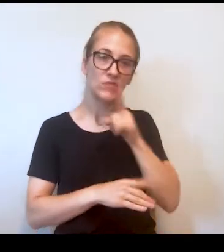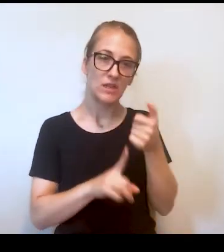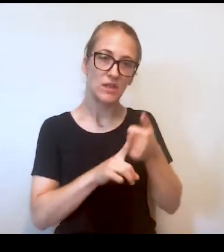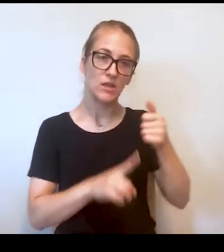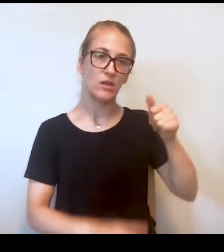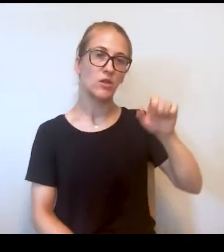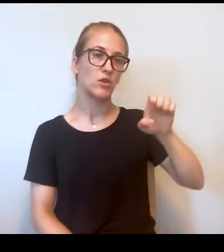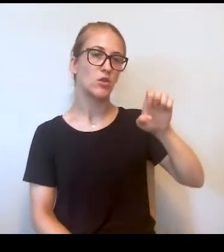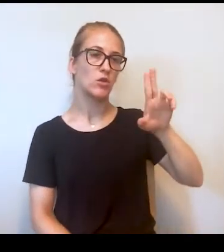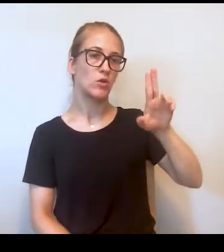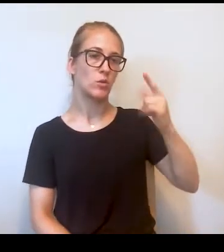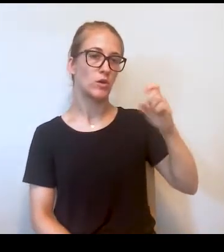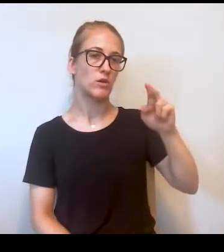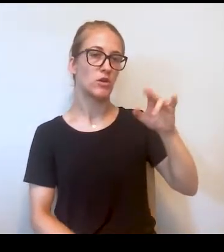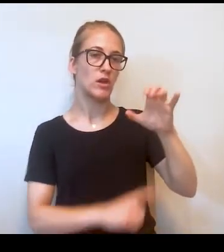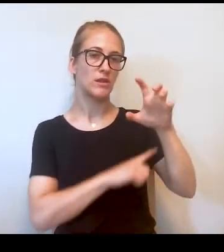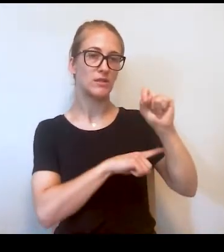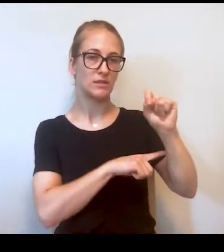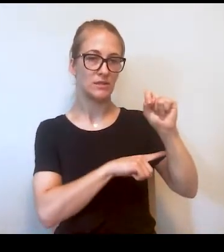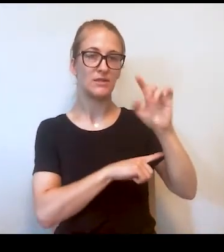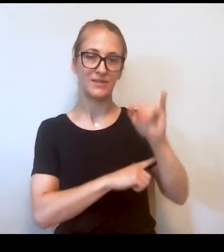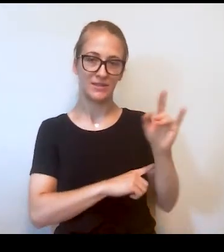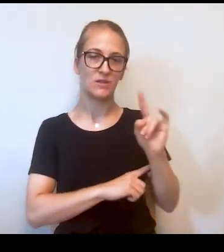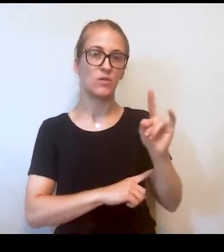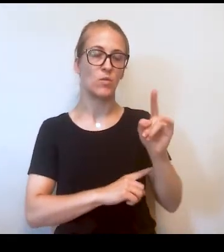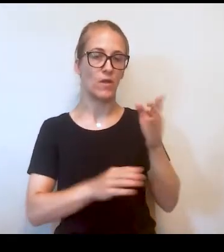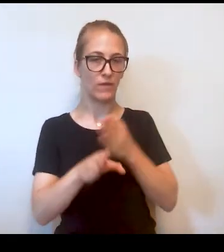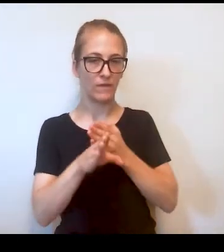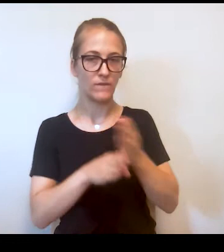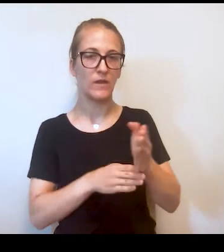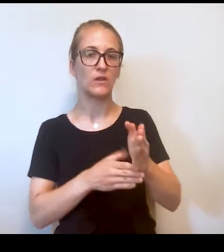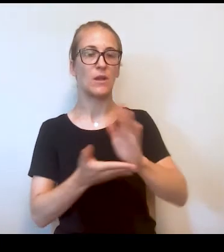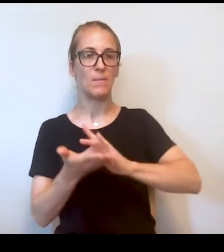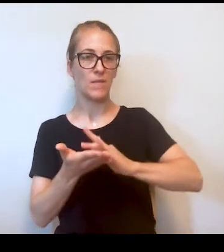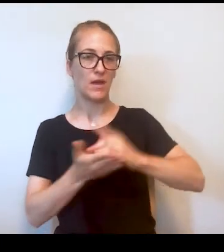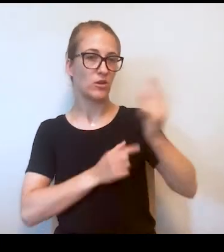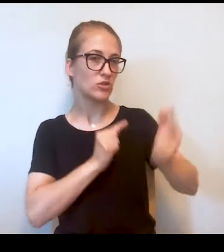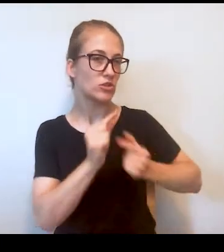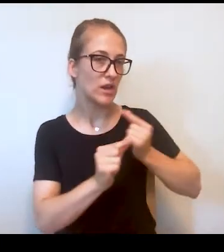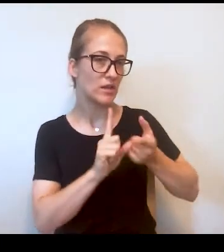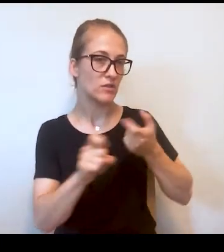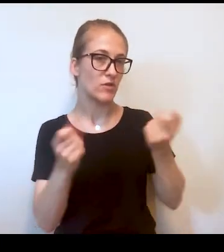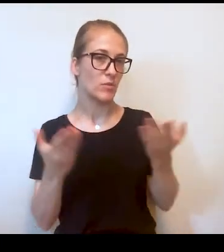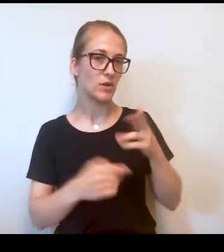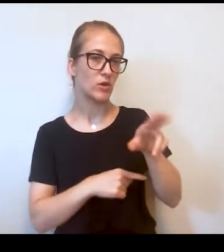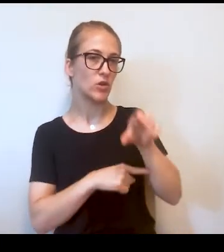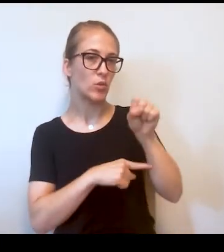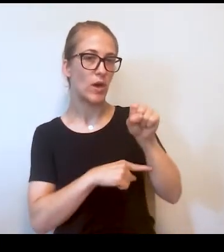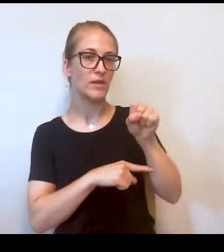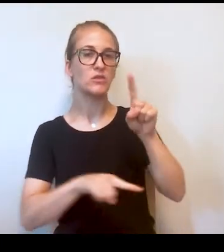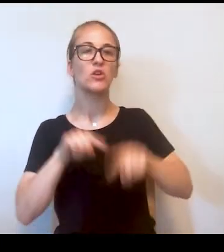That's where the field of medical genetics came from, especially in the United States. They couldn't find the single gene